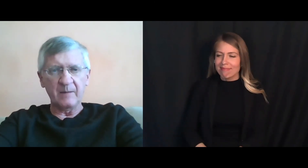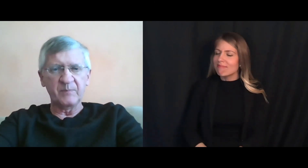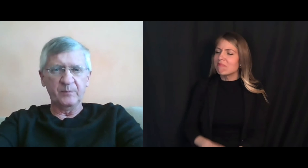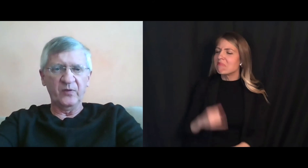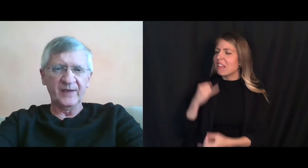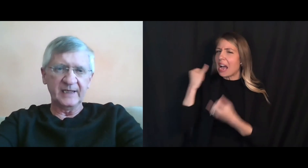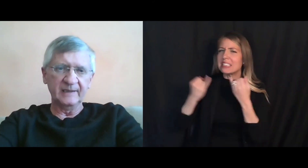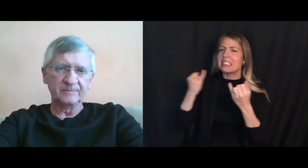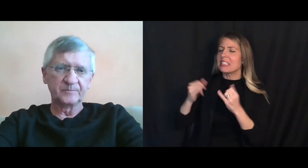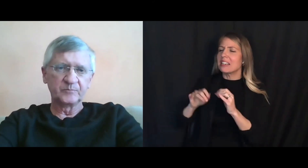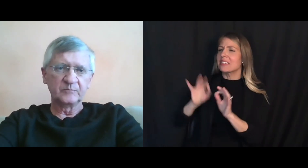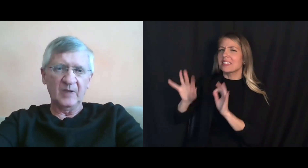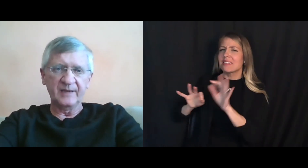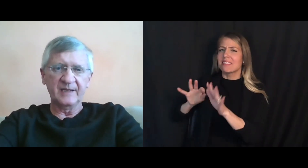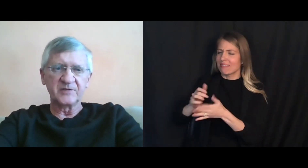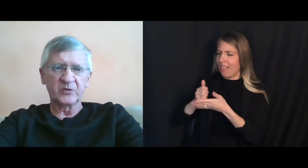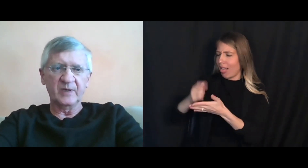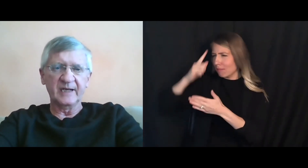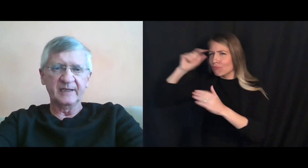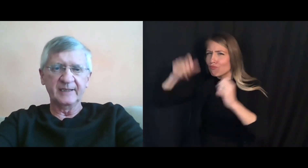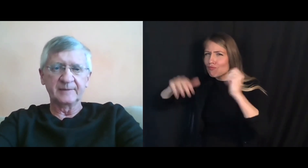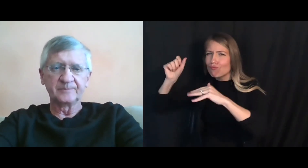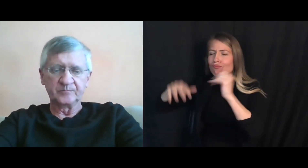yeah, people thinking, "I think that's a great idea."